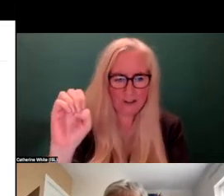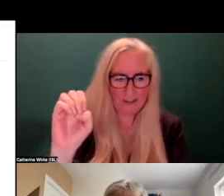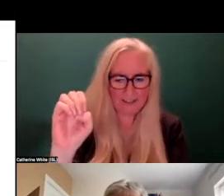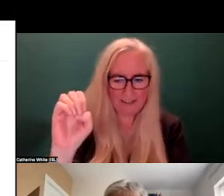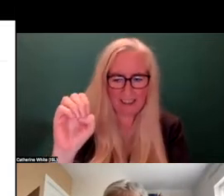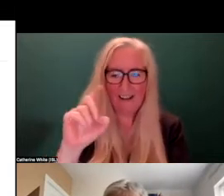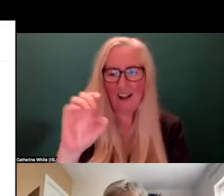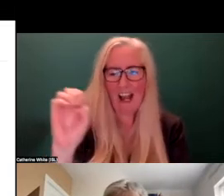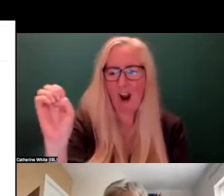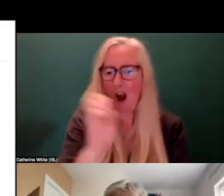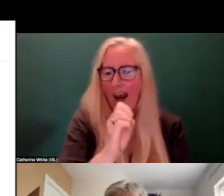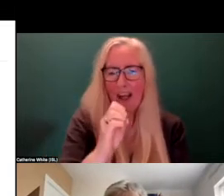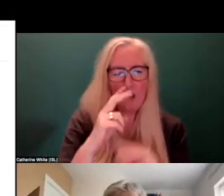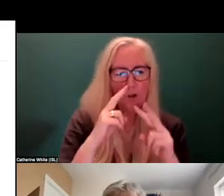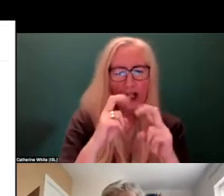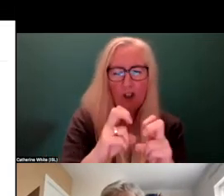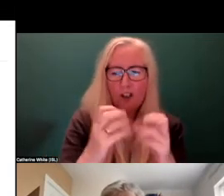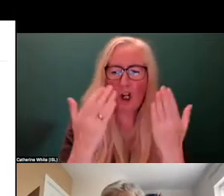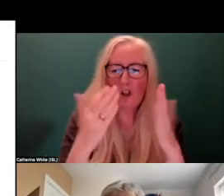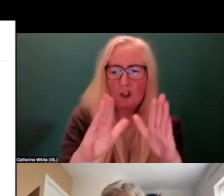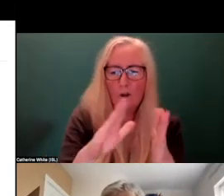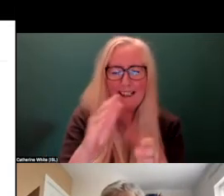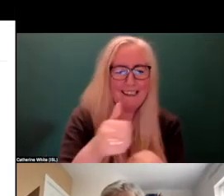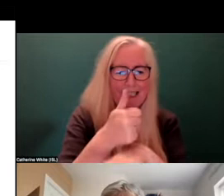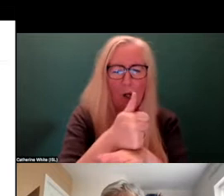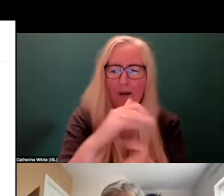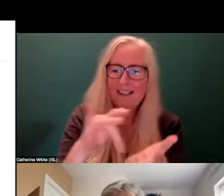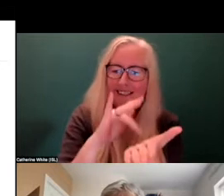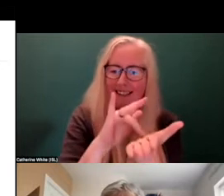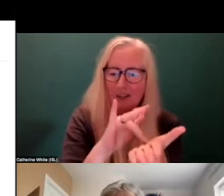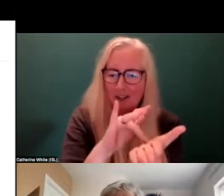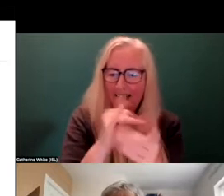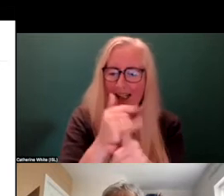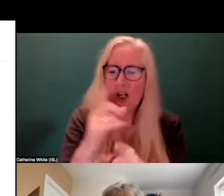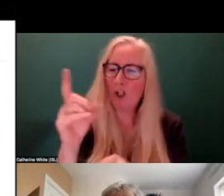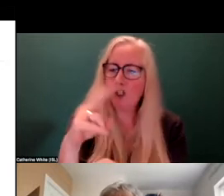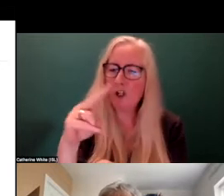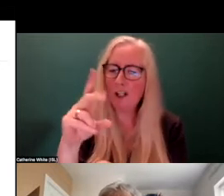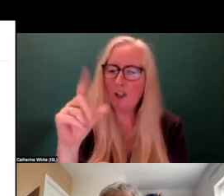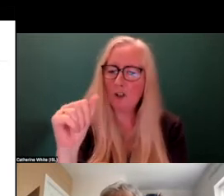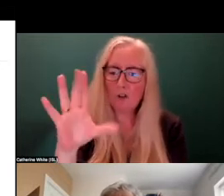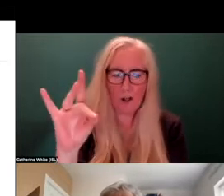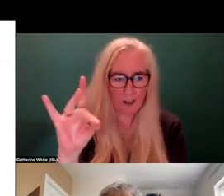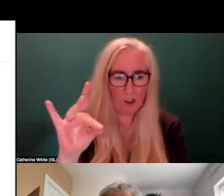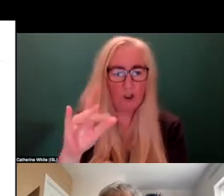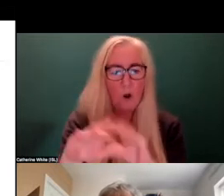And we picked us up when we did some very early research to set up the centre in Dundalk.